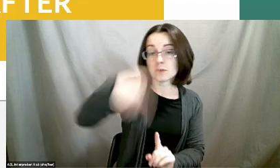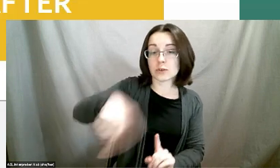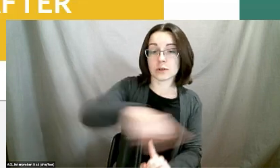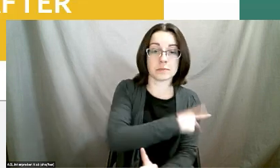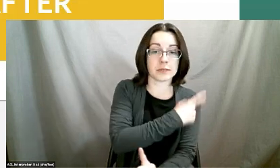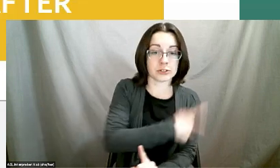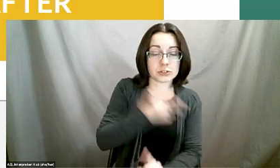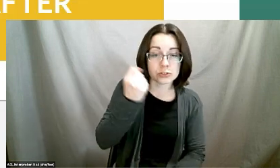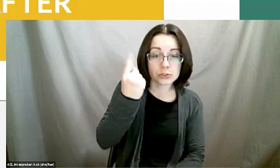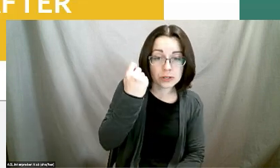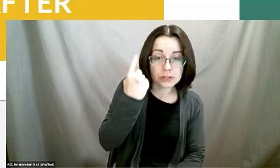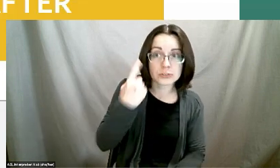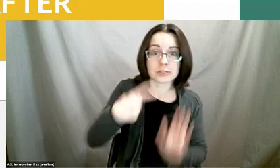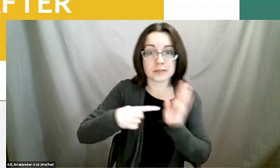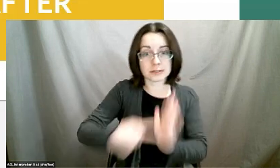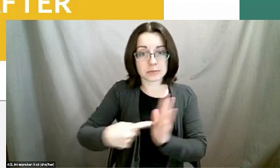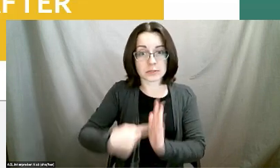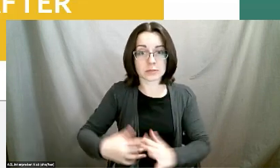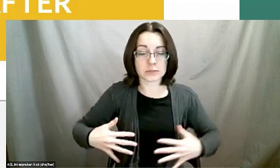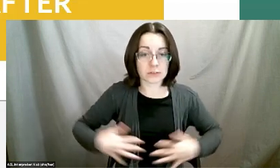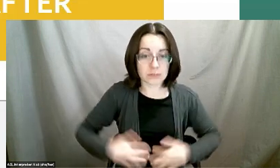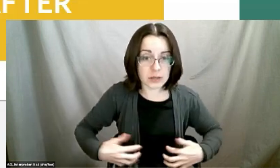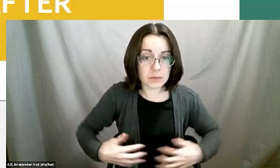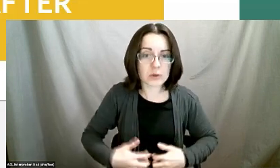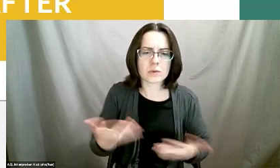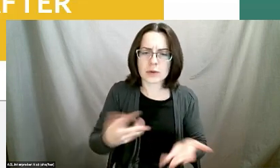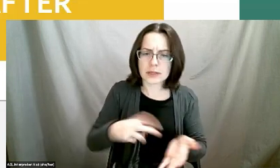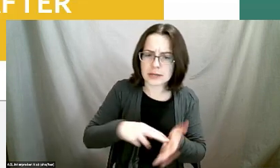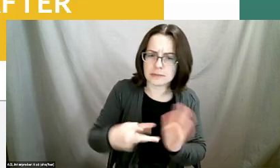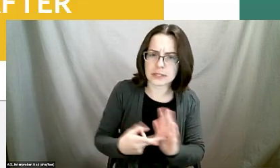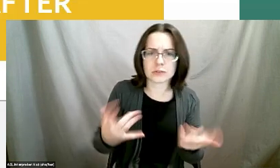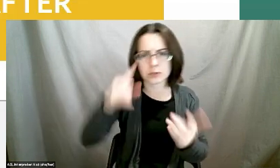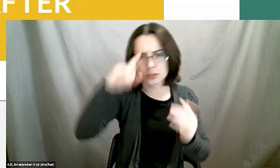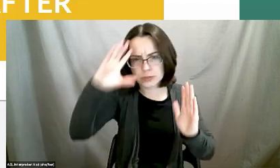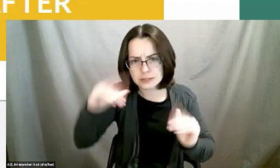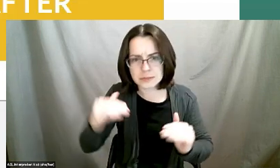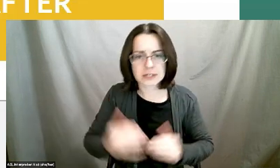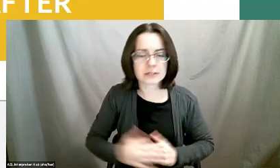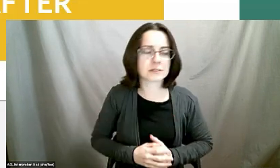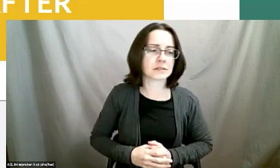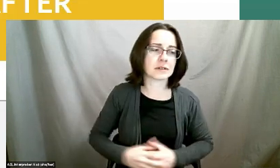of labor and labor support. People have to be involved.